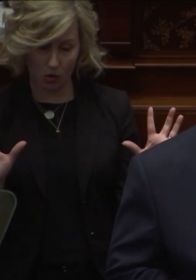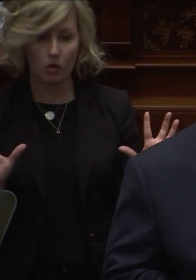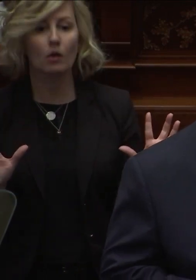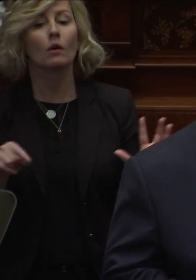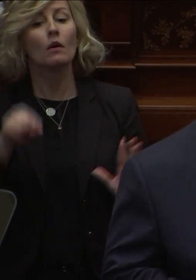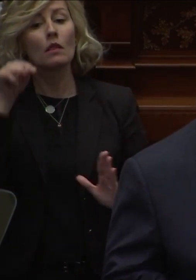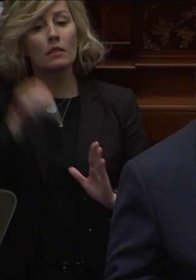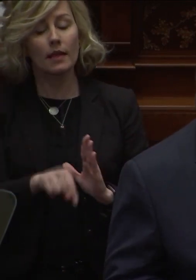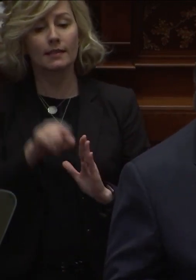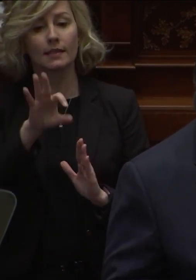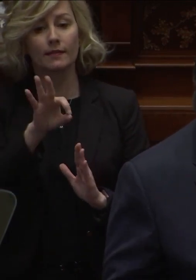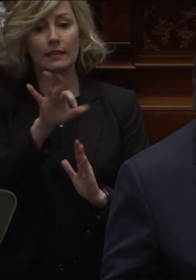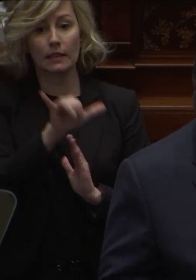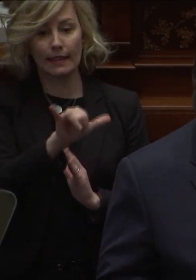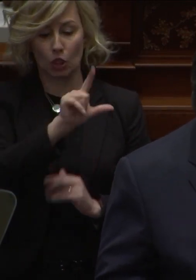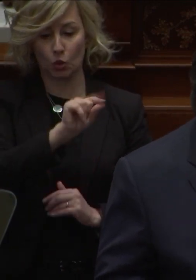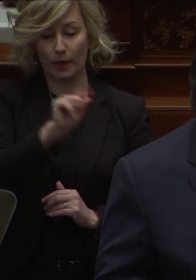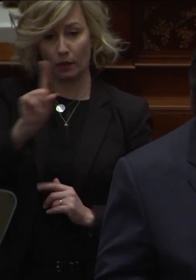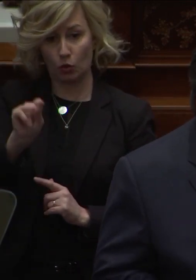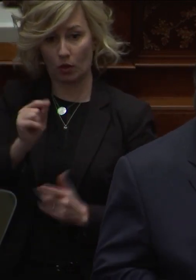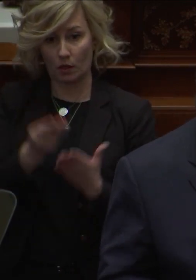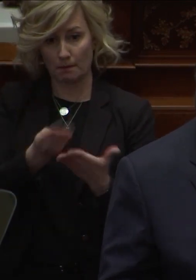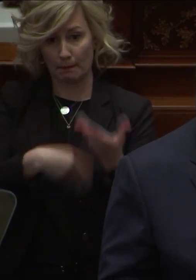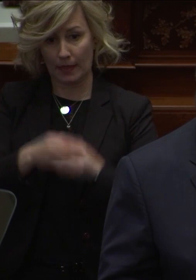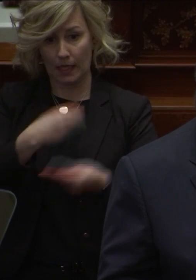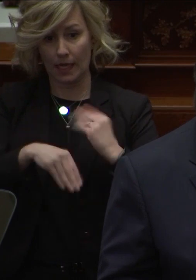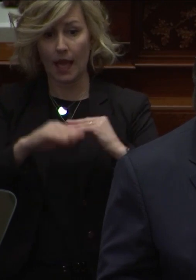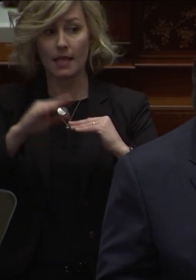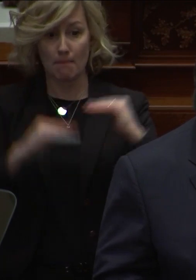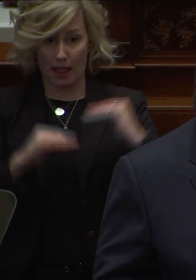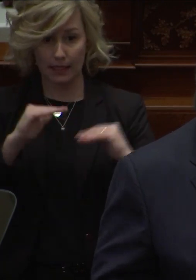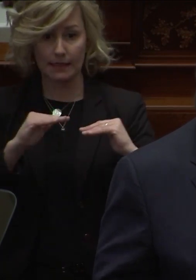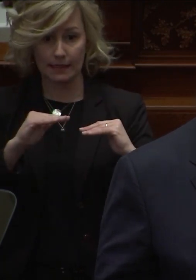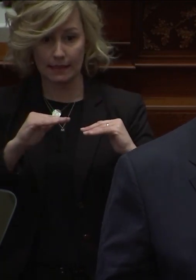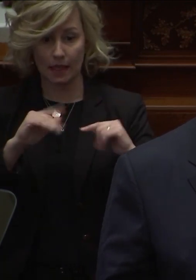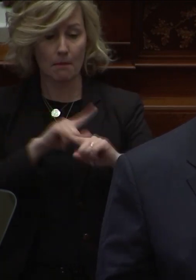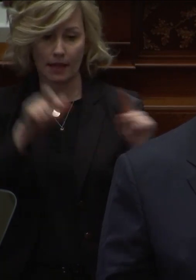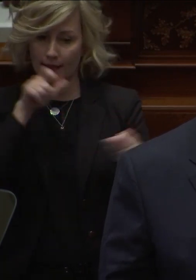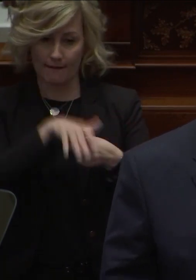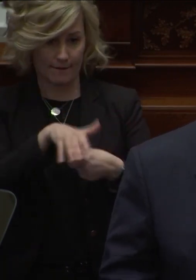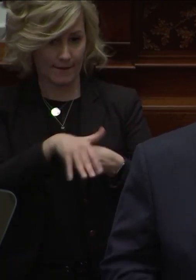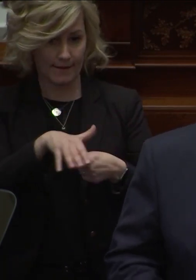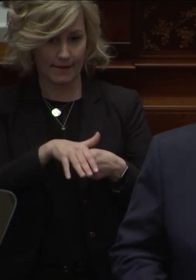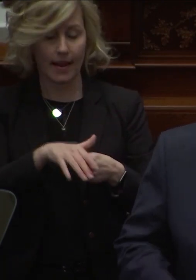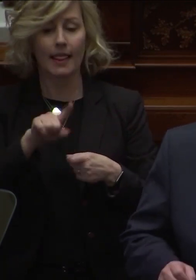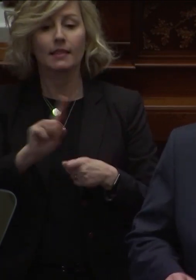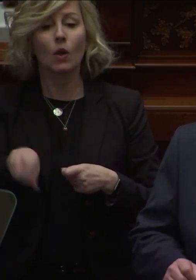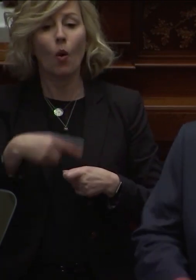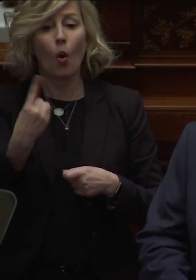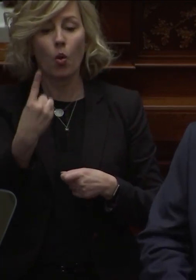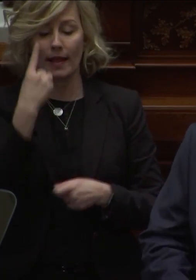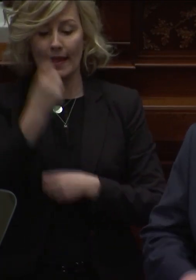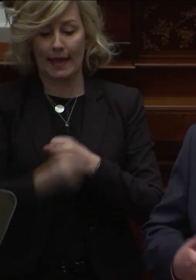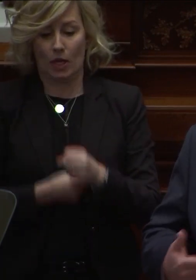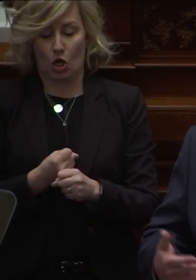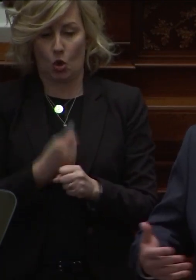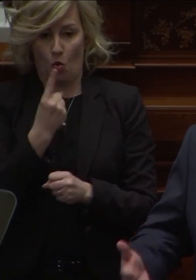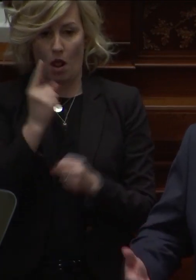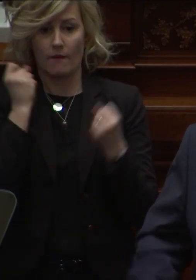PEOPLE DO WELL. WANT TO BE CLEAR ABOUT THIS: THIS FISCAL YEAR 2020 BUDGET IS BALANCED. BUT THAT'S NOT ENOUGH.